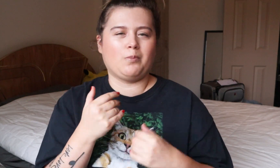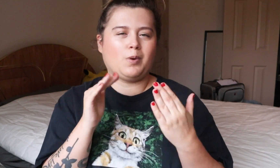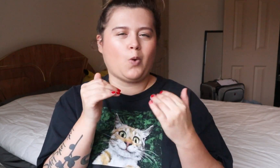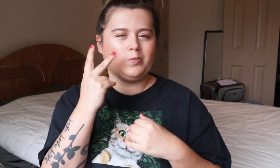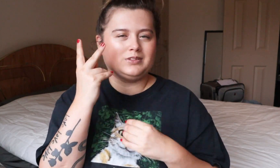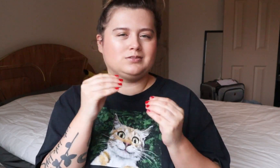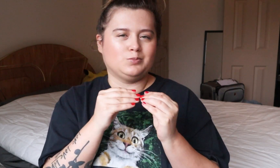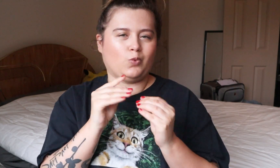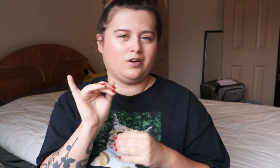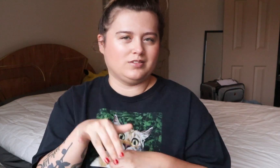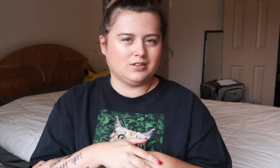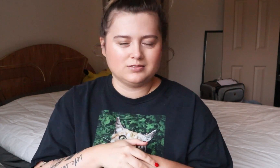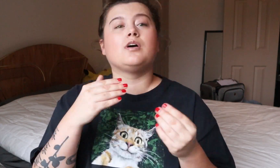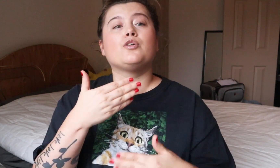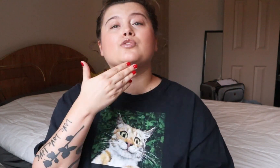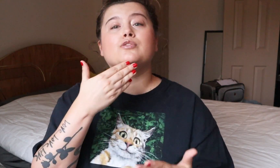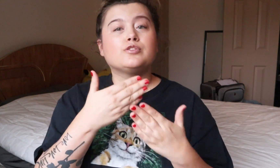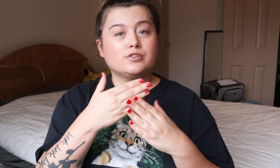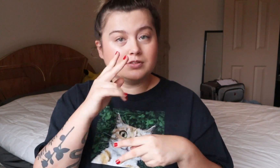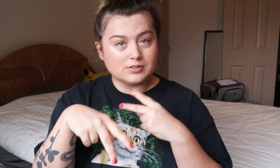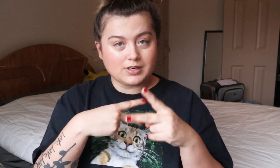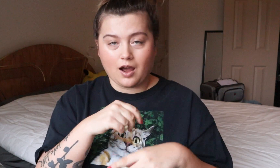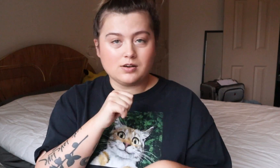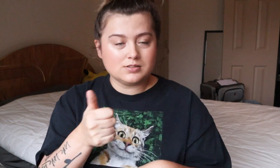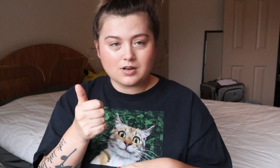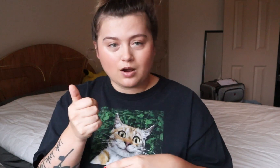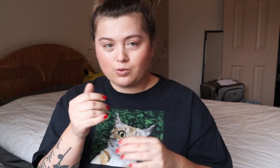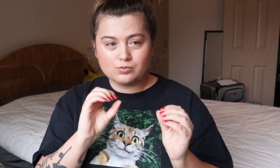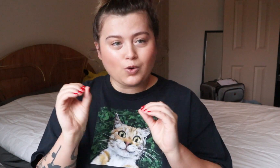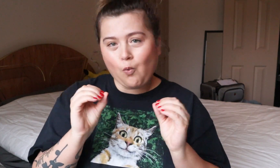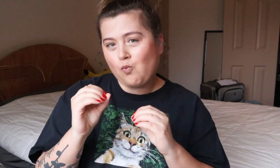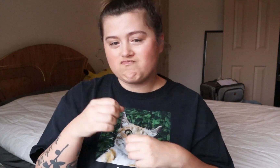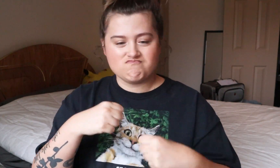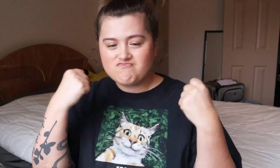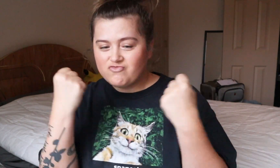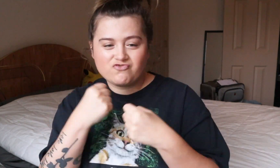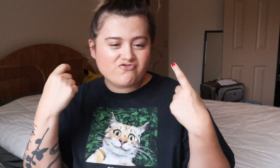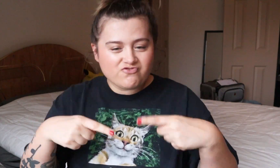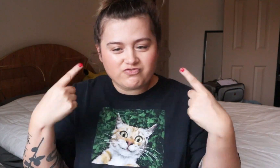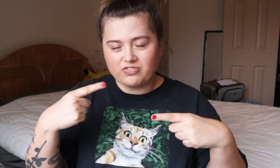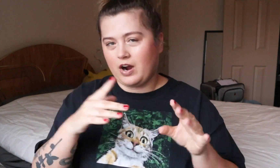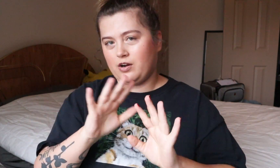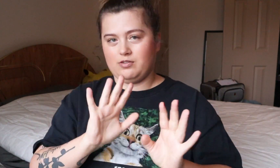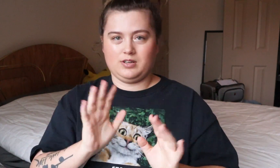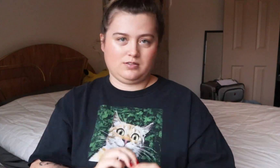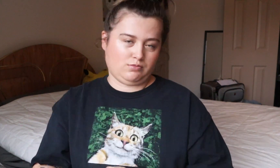So I hope we get to see more of that. Good stuff though- no fighting or mean things.